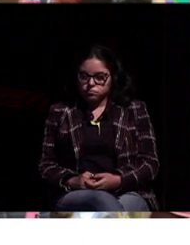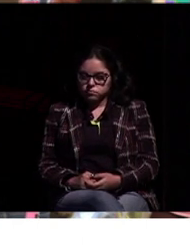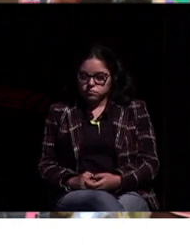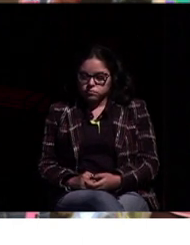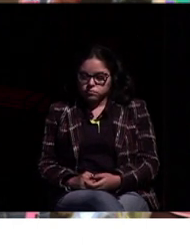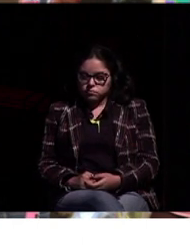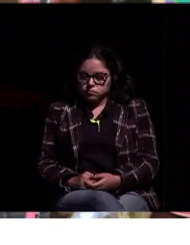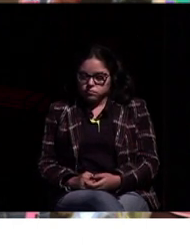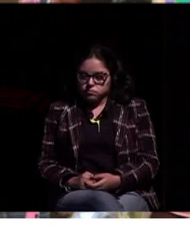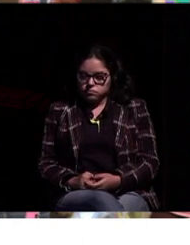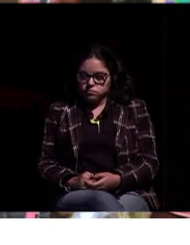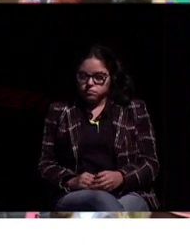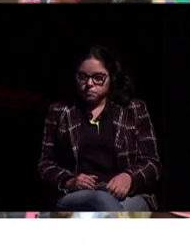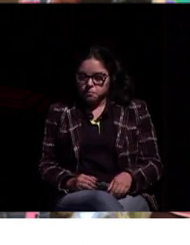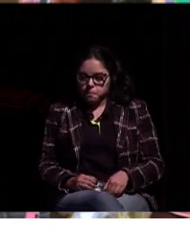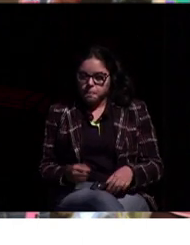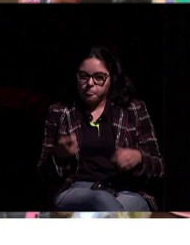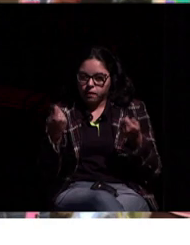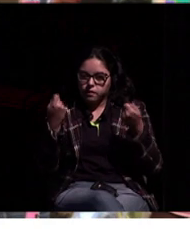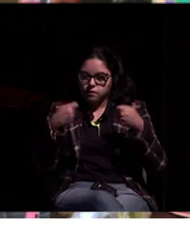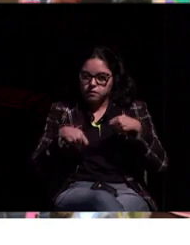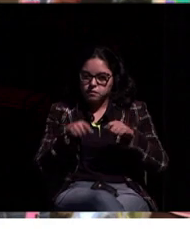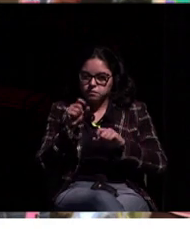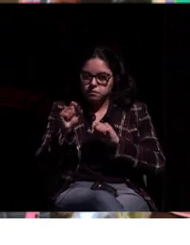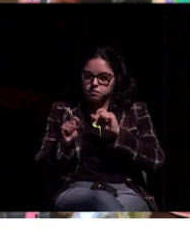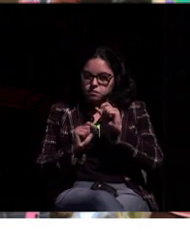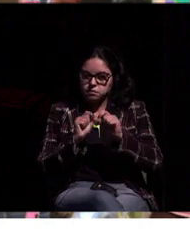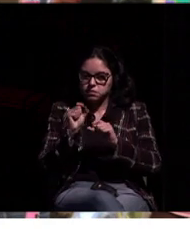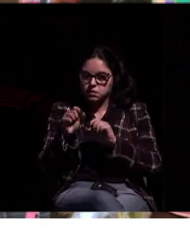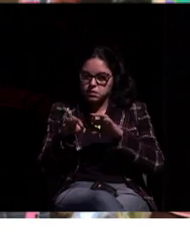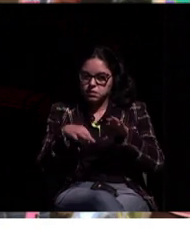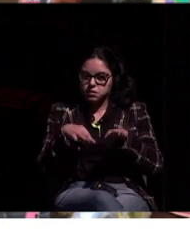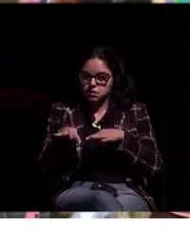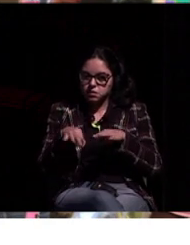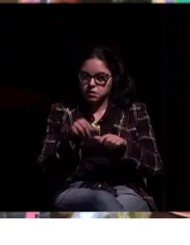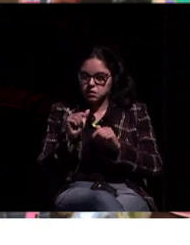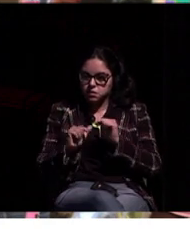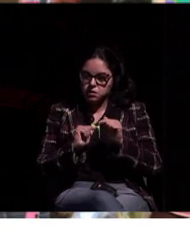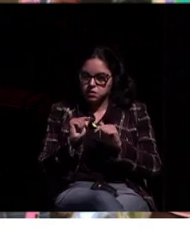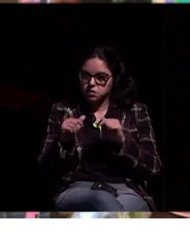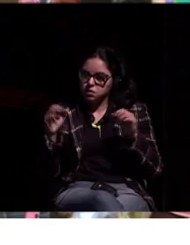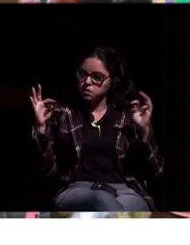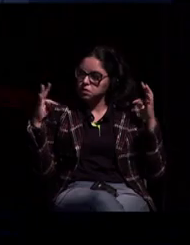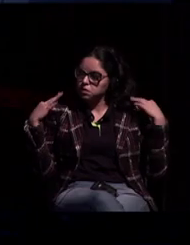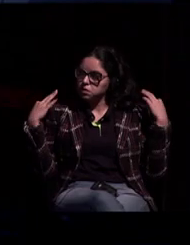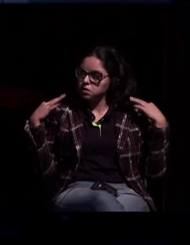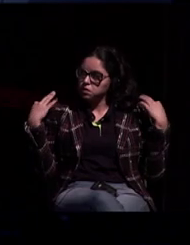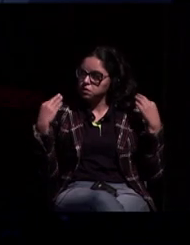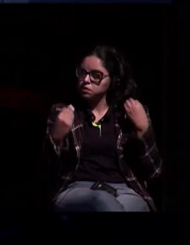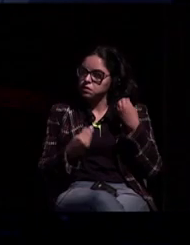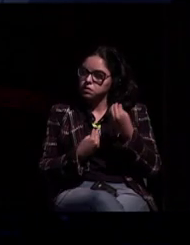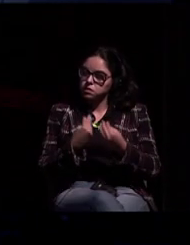to organize tourist labor? We have a few examples that allow us